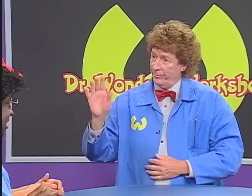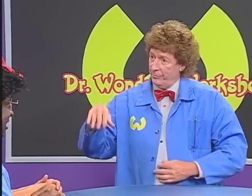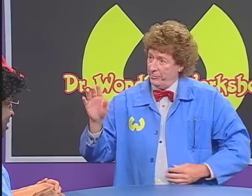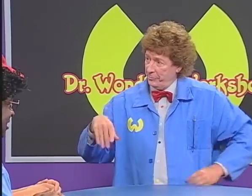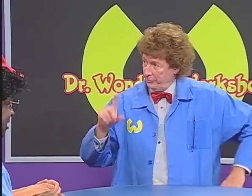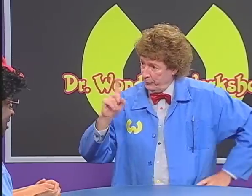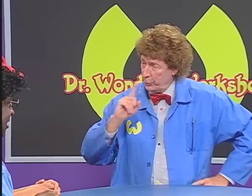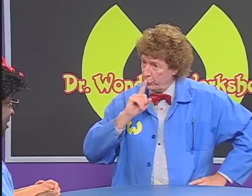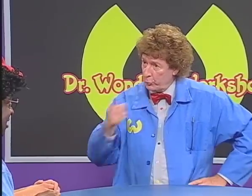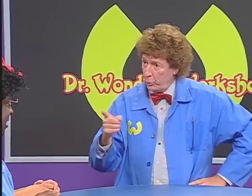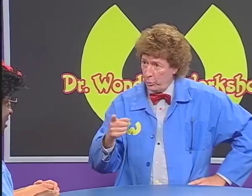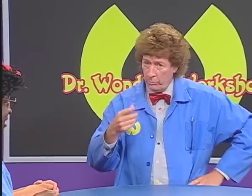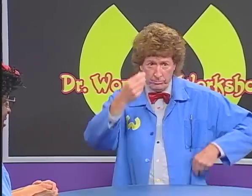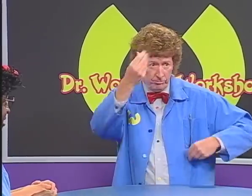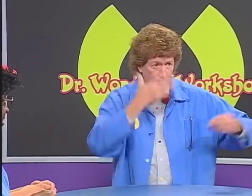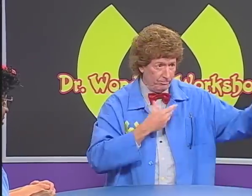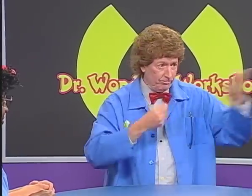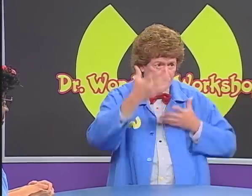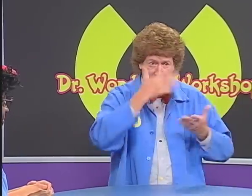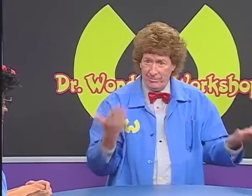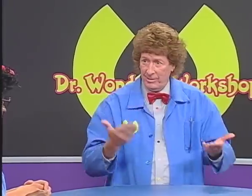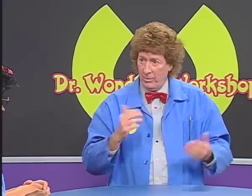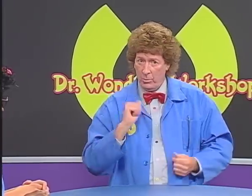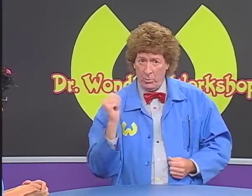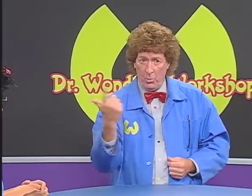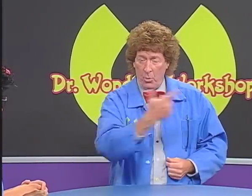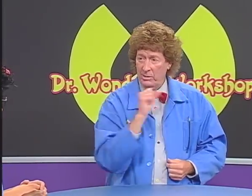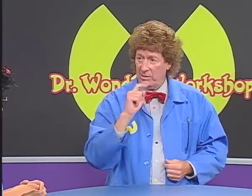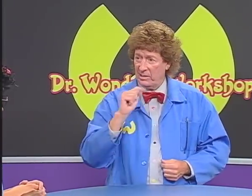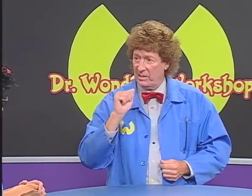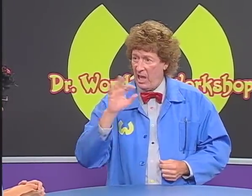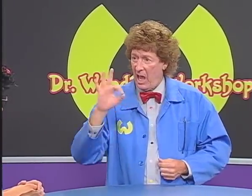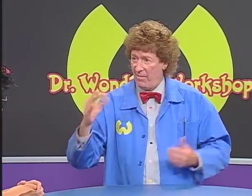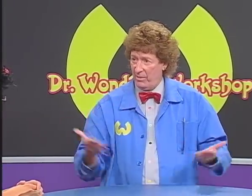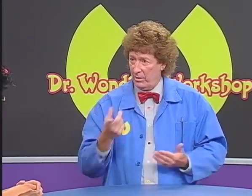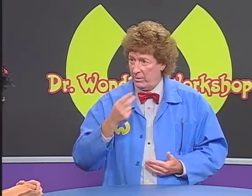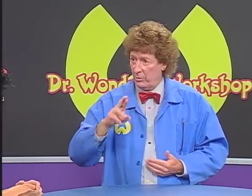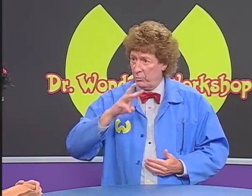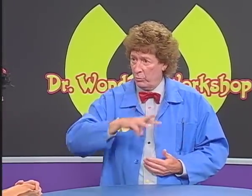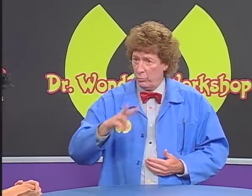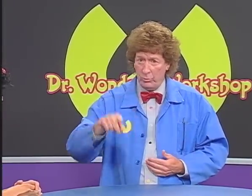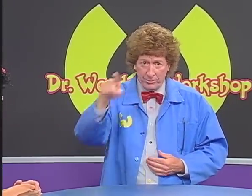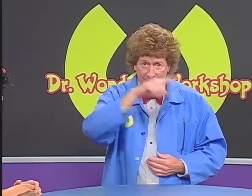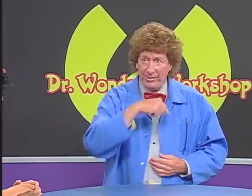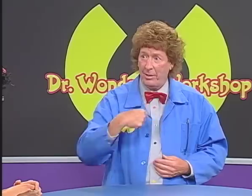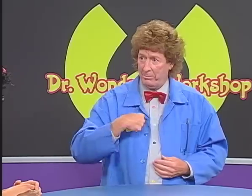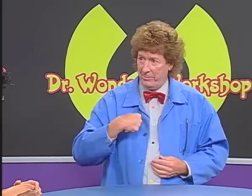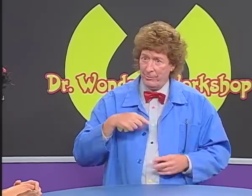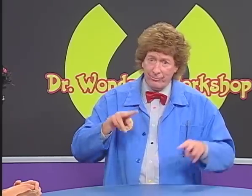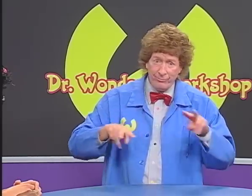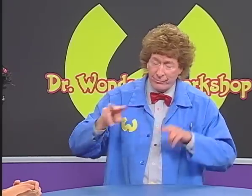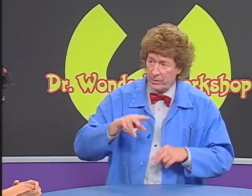IS IT TRUE, WHAT THE STAFF HERE AT DR. WONDER'S WORKSHOP HAS BEEN TELLING ME AND WHAT I HAVE SEEN MYSELF